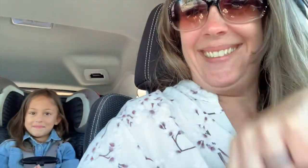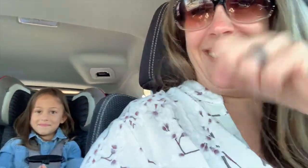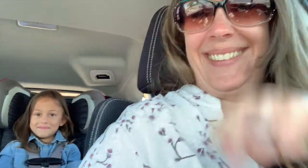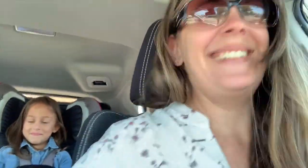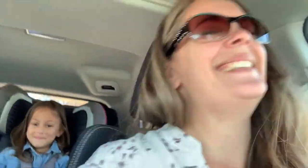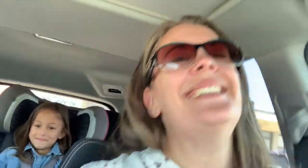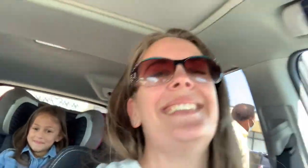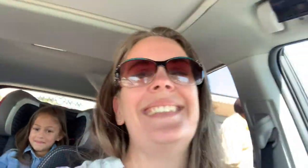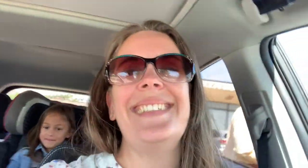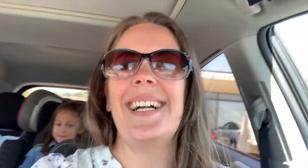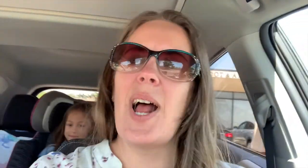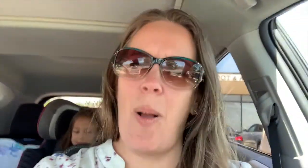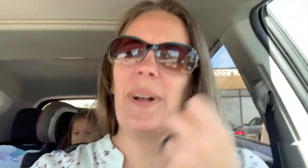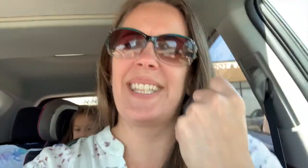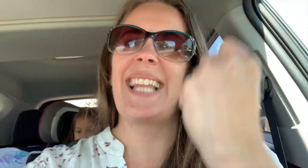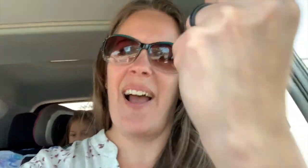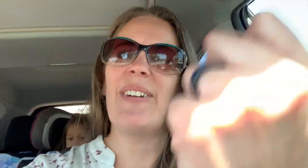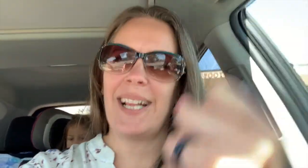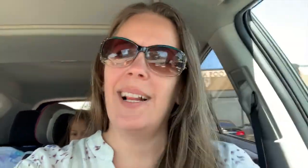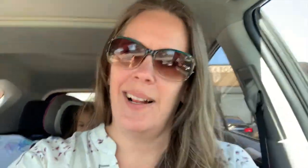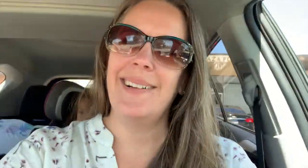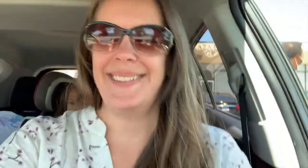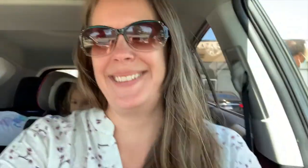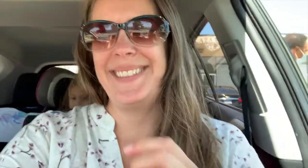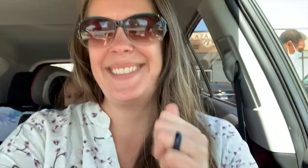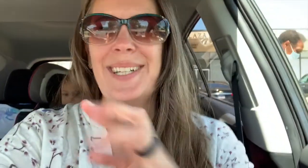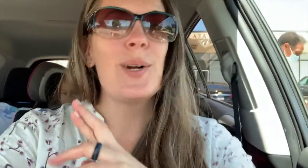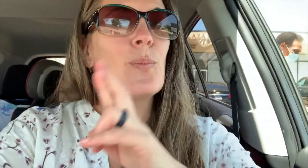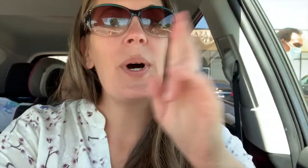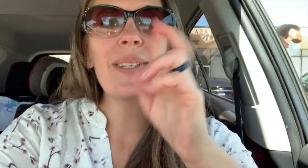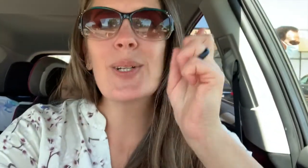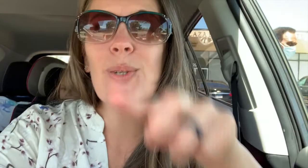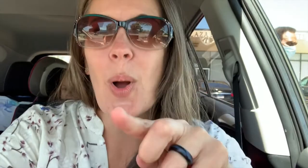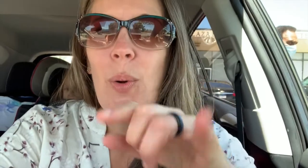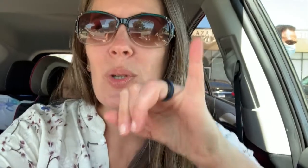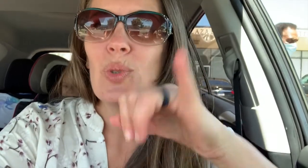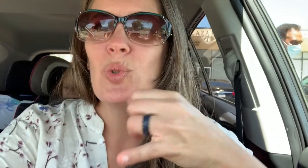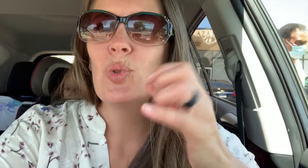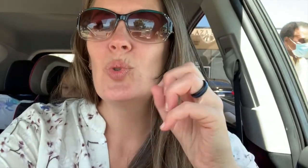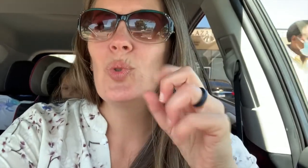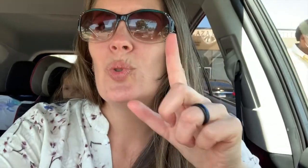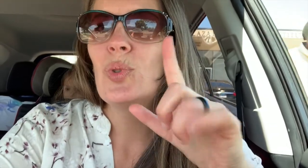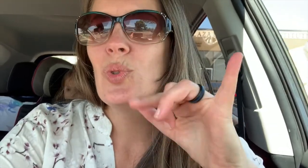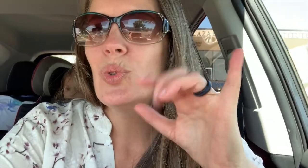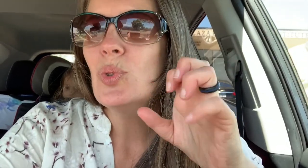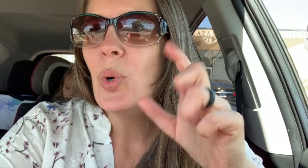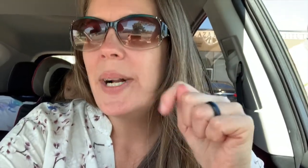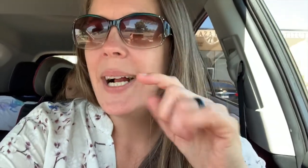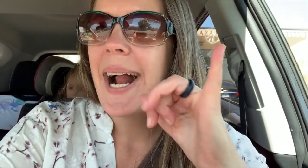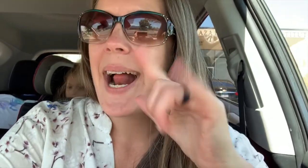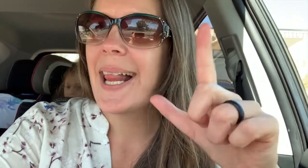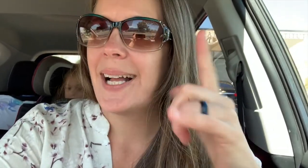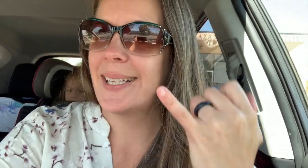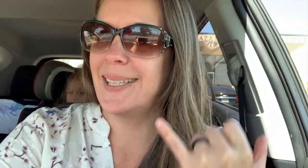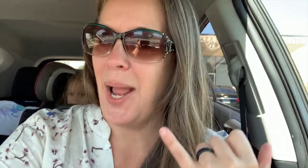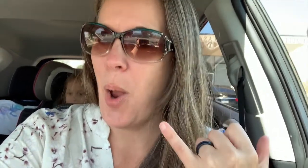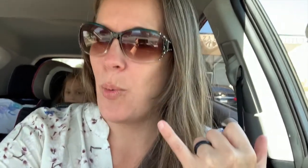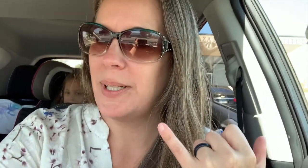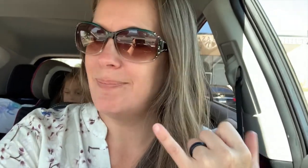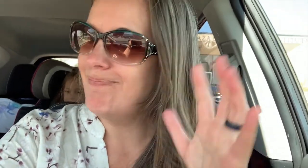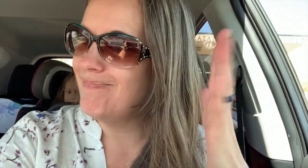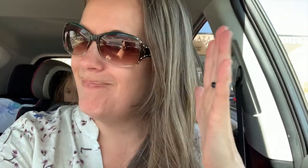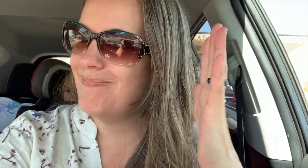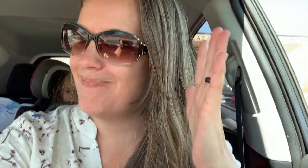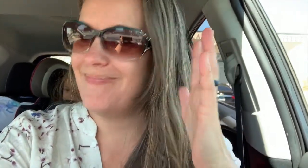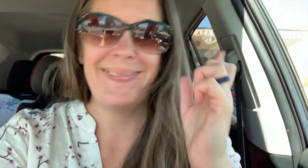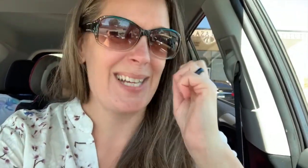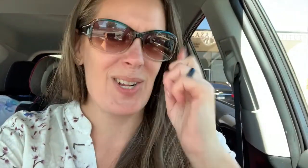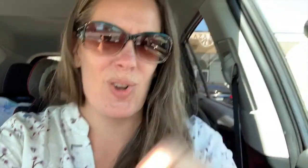Yeah, uhmmm I'm driving! We are ready to go Joliet, Il now. Let's go!